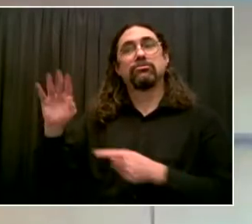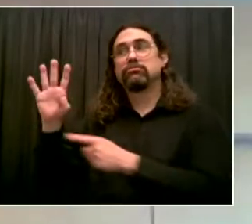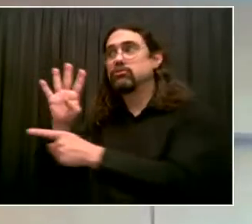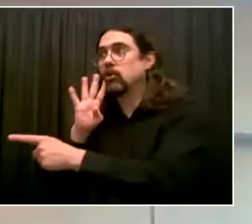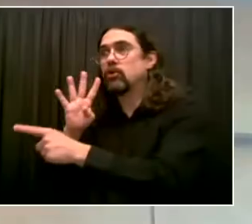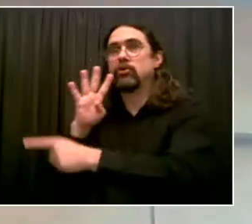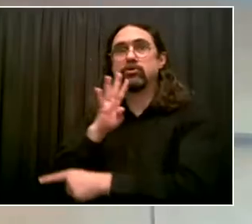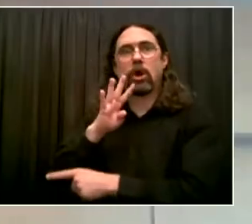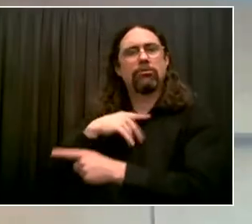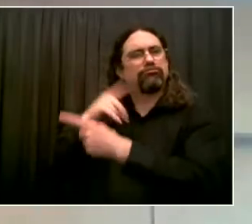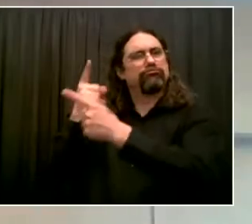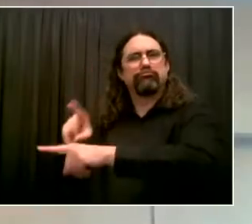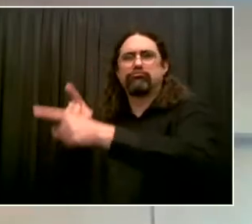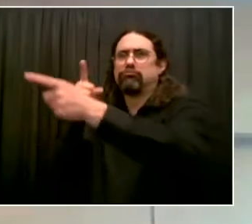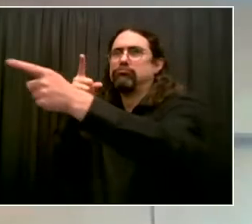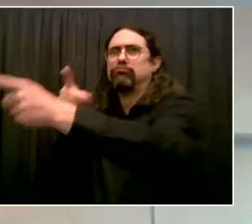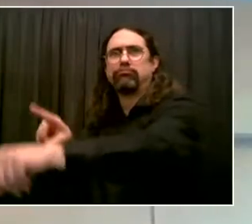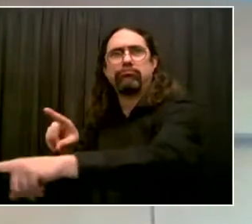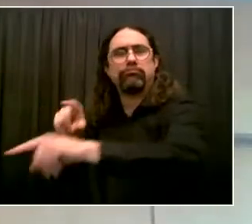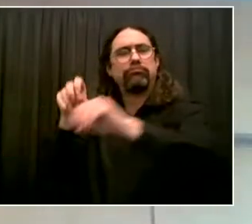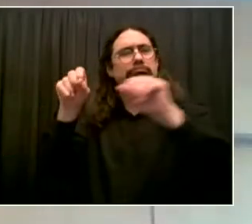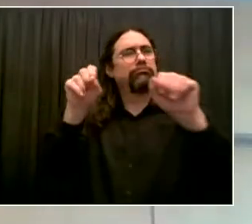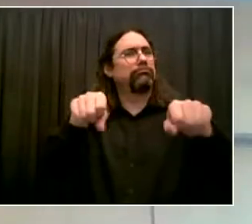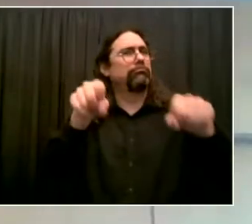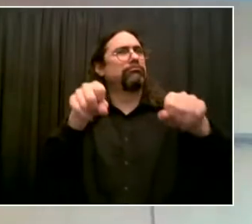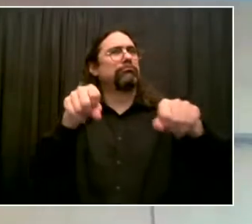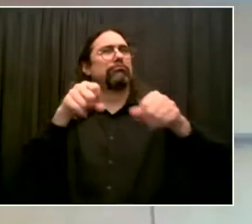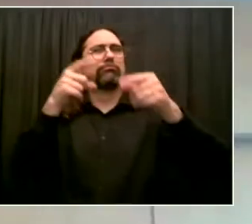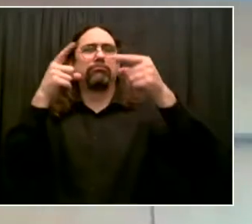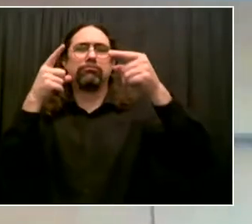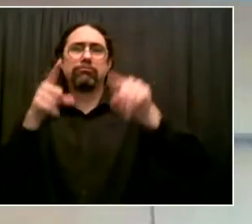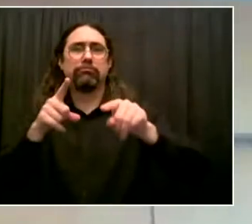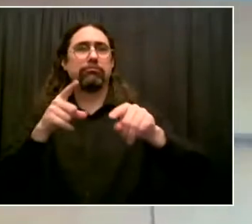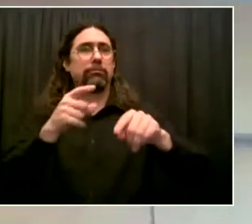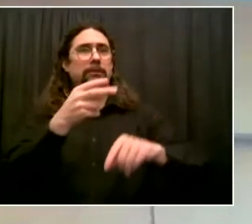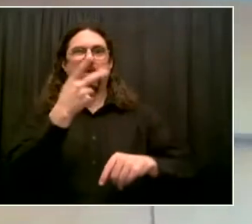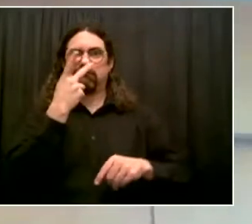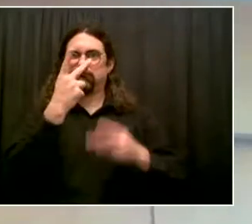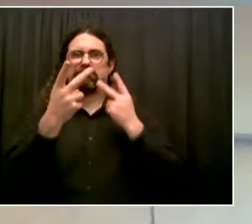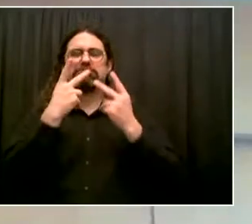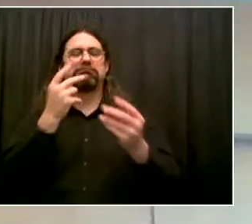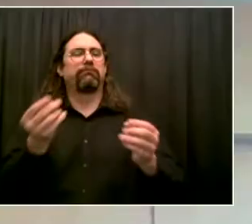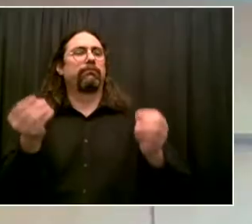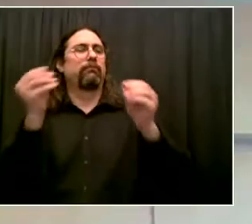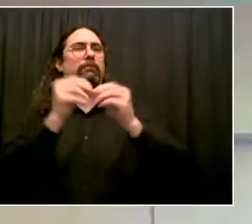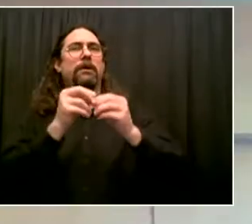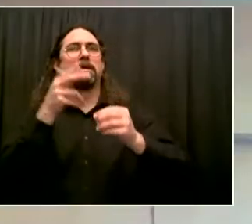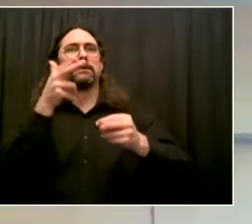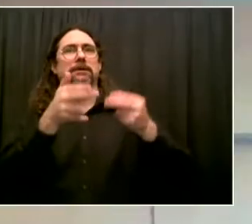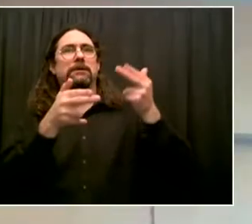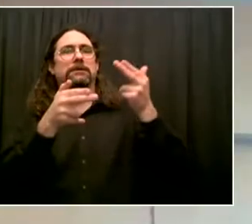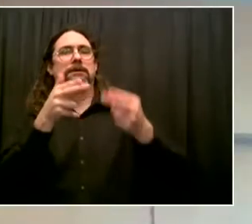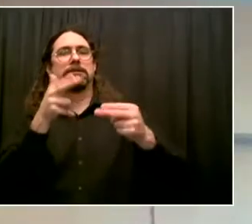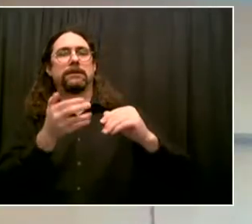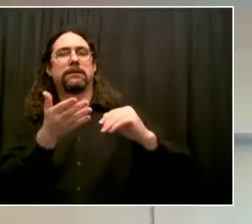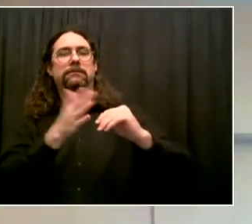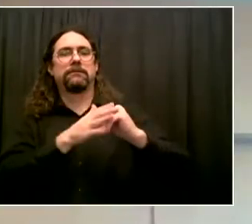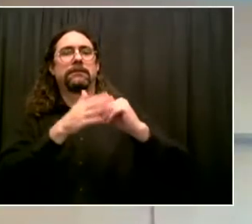THE RISE IN SHOOTINGS THIS PAST YEAR DURING THE PANDEMIC HAS BEEN DEVASTATING IN THE CITY.